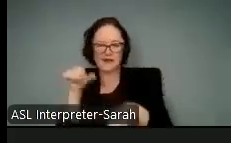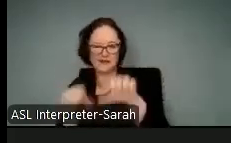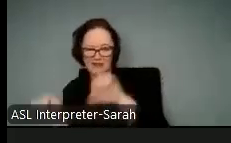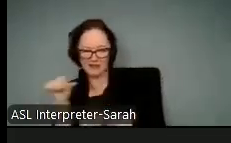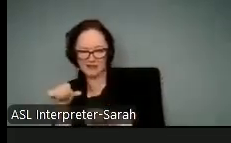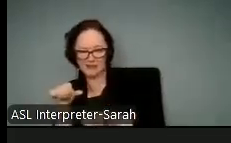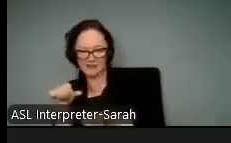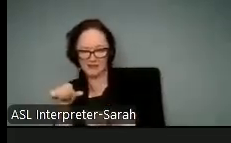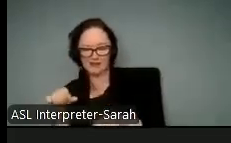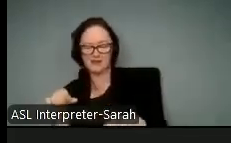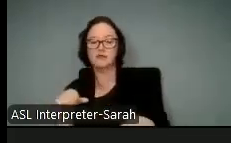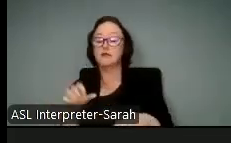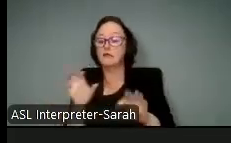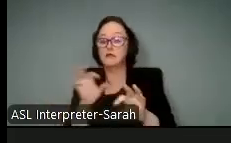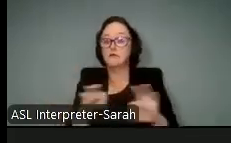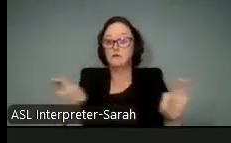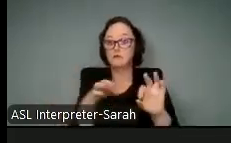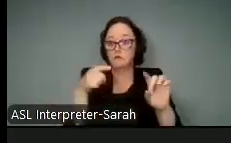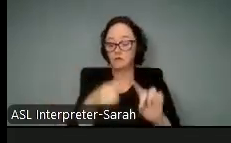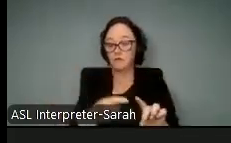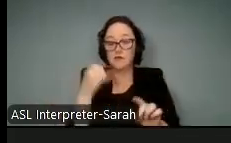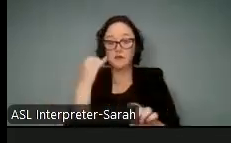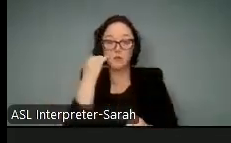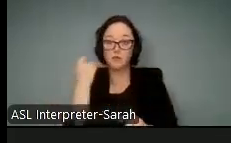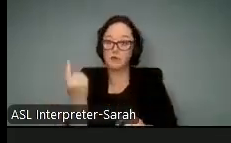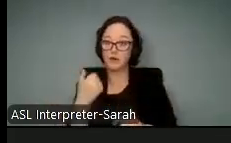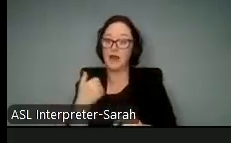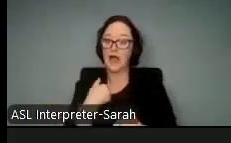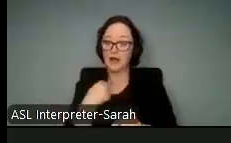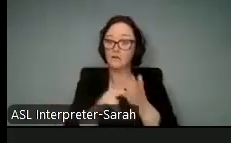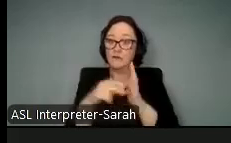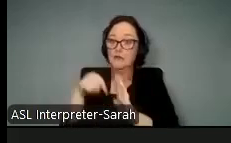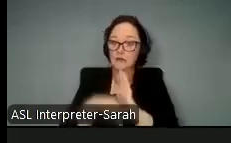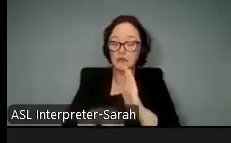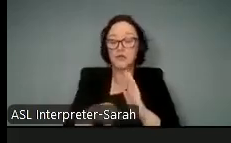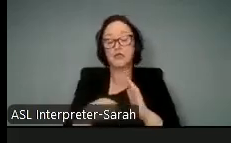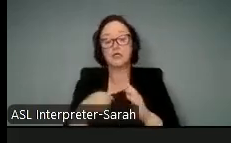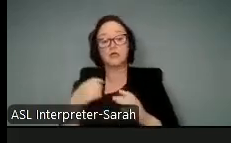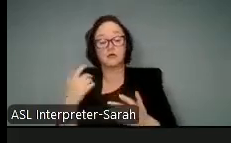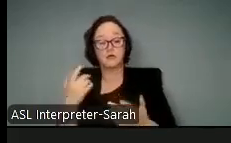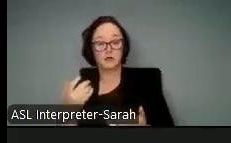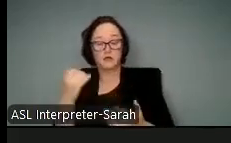we want to make sure if something is meaningful. If you're putting information into an image or referring to the image in the text